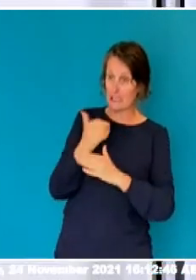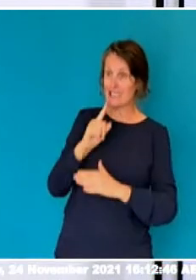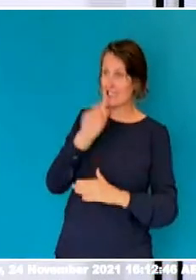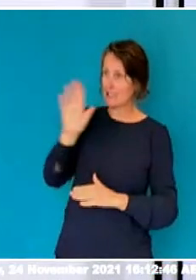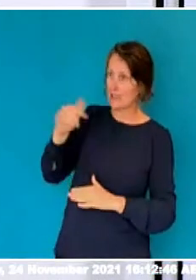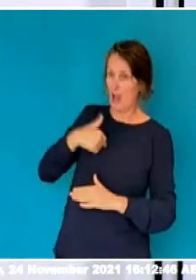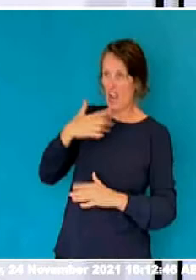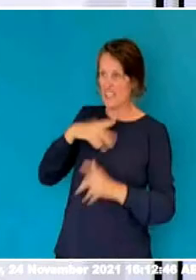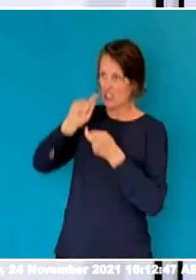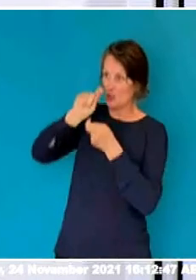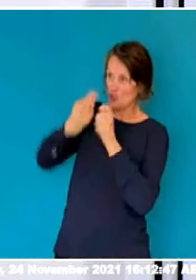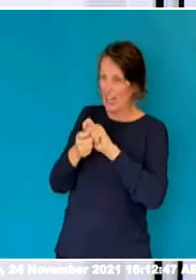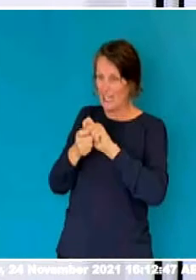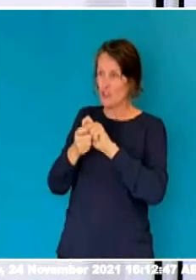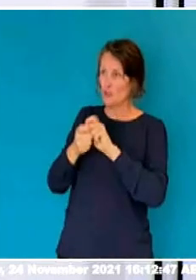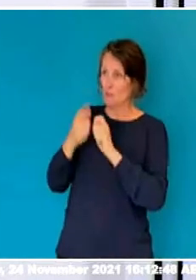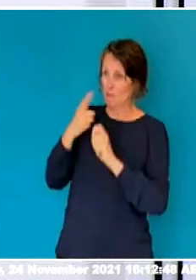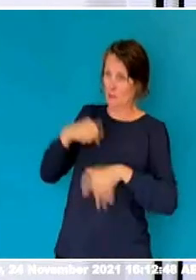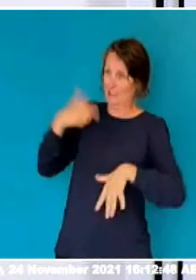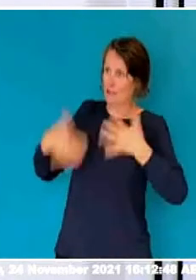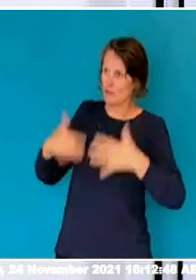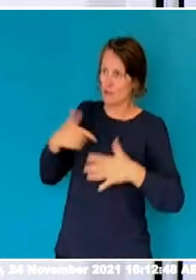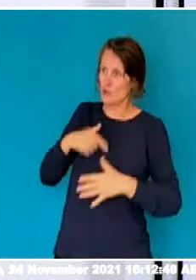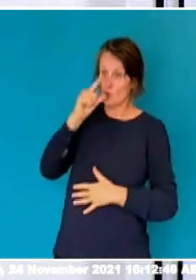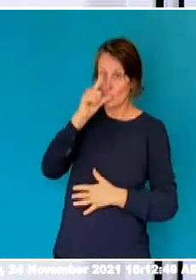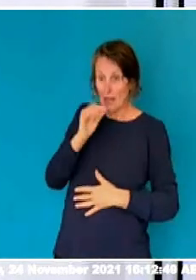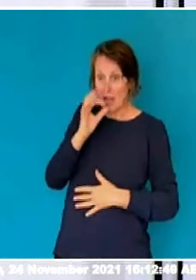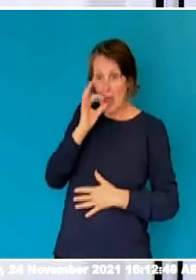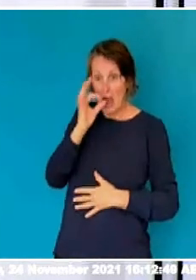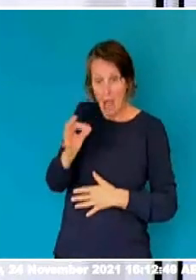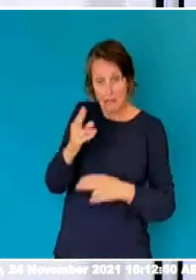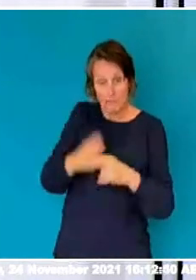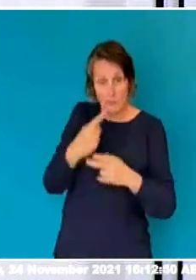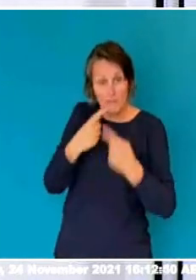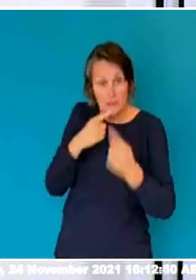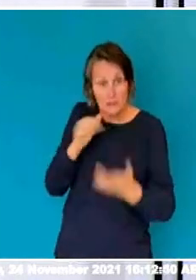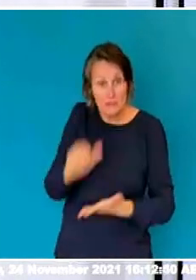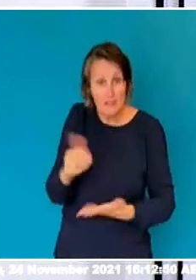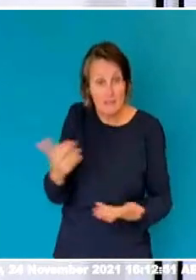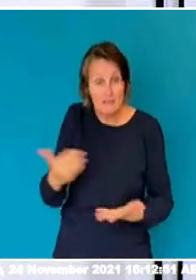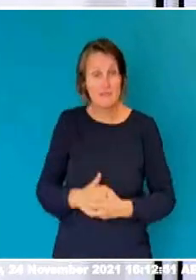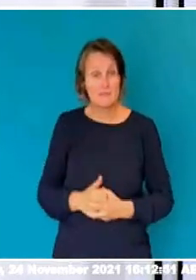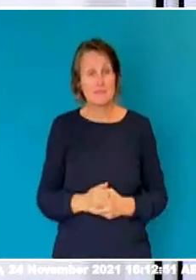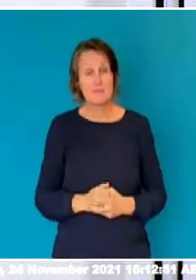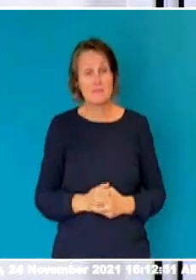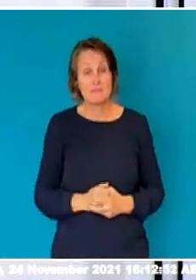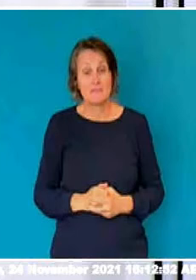workplace adjustment", you could ask them for the supporting information you need, couldn't you? MS DAVIES: And we would do that.